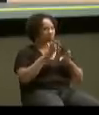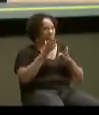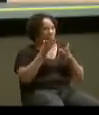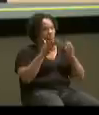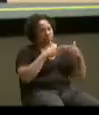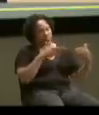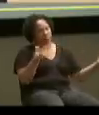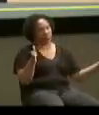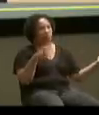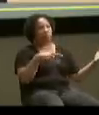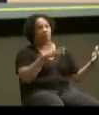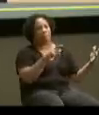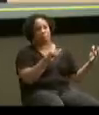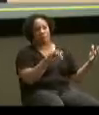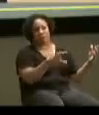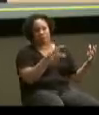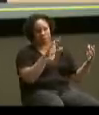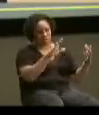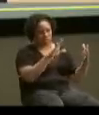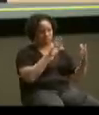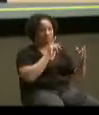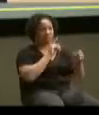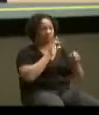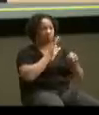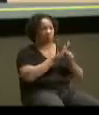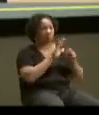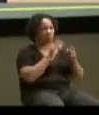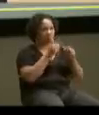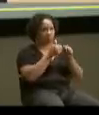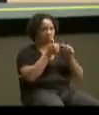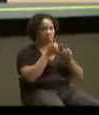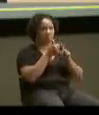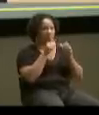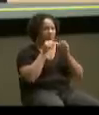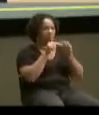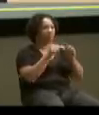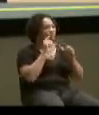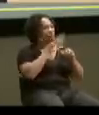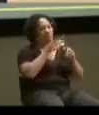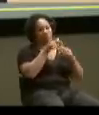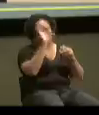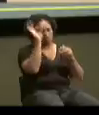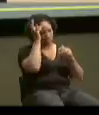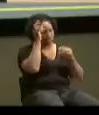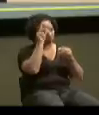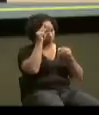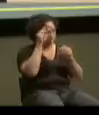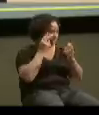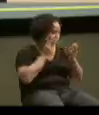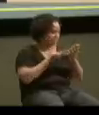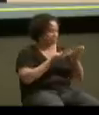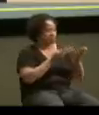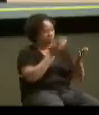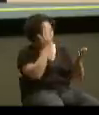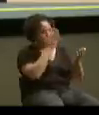PART OF THE PARTNERSHIP WE MAKE PUBLIC AND OPEN, YOUR COMMITMENT TO BEING SUSTAINABLE TO THE REST OF THE FEDERAL GOVERNMENT.